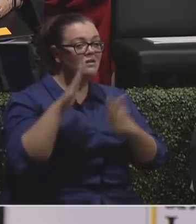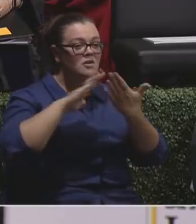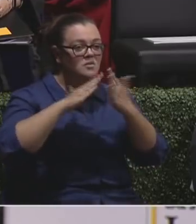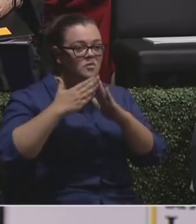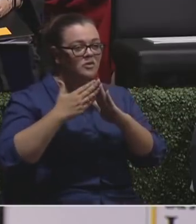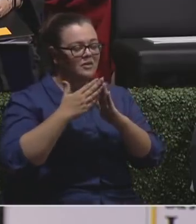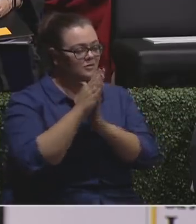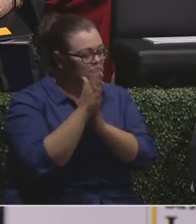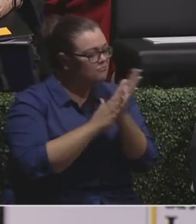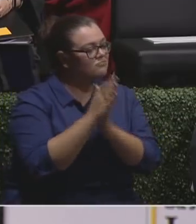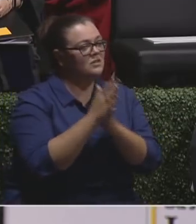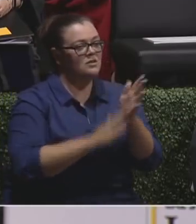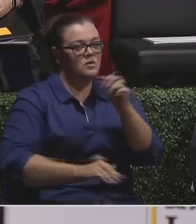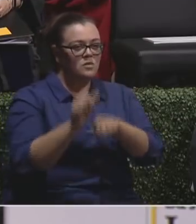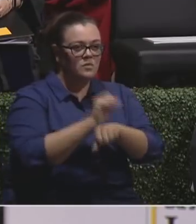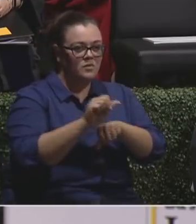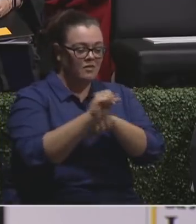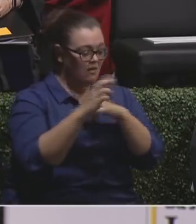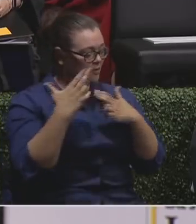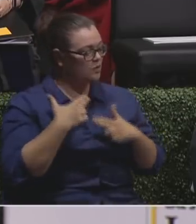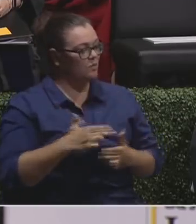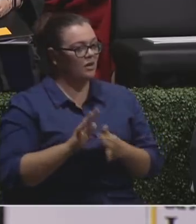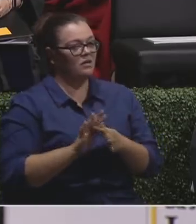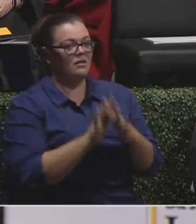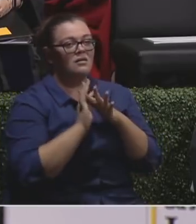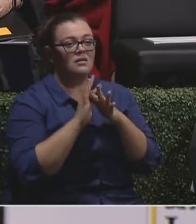PUBLIC SCHOOL NARRATIVE BECAUSE OUR EFFORTS WERE ANCHORED IN COMMUNITY, HUMANITY AND RIGOR.